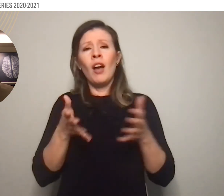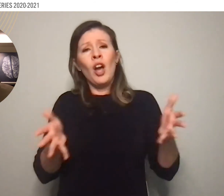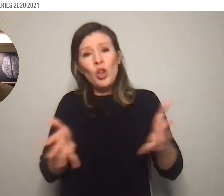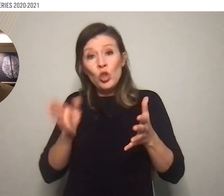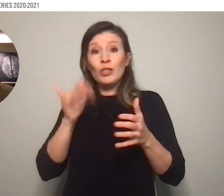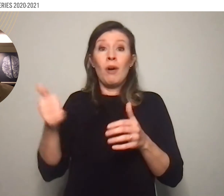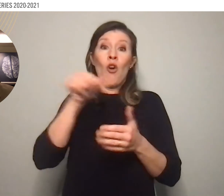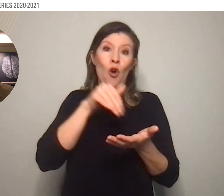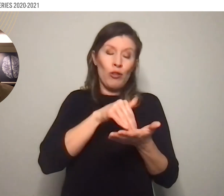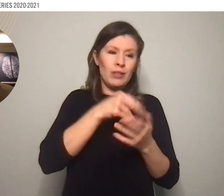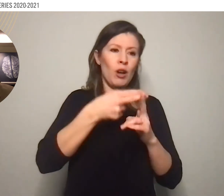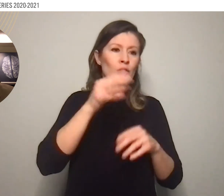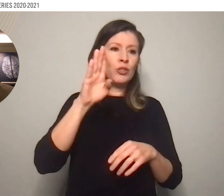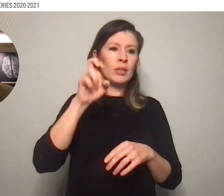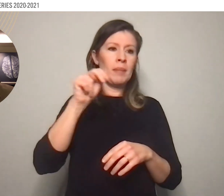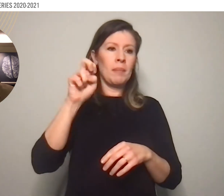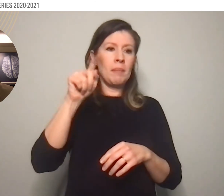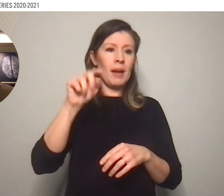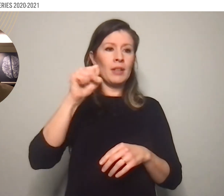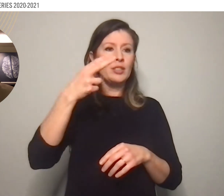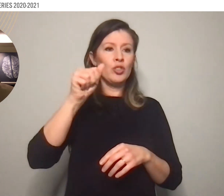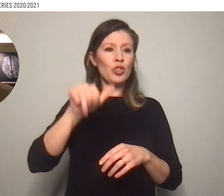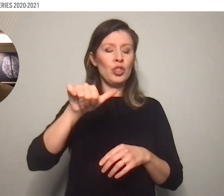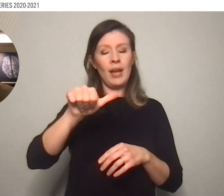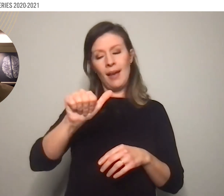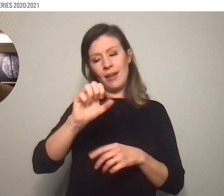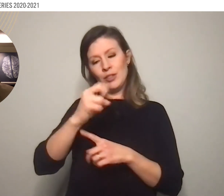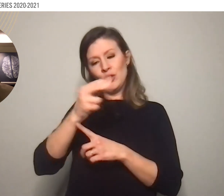encouraged, we were encouraged by a physician there Dr Bennett Shaywitz who gave us a little bit of